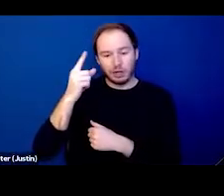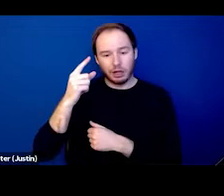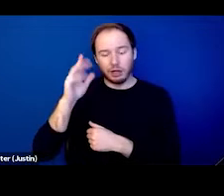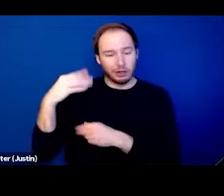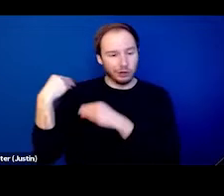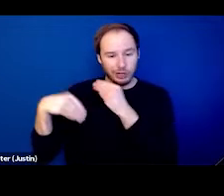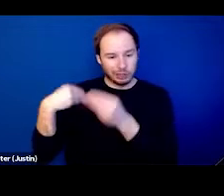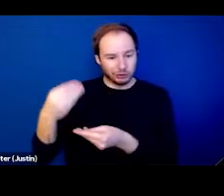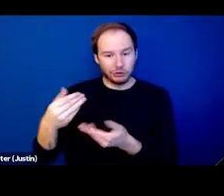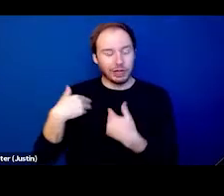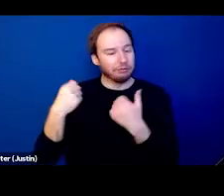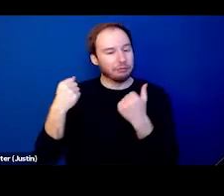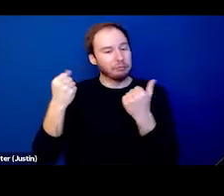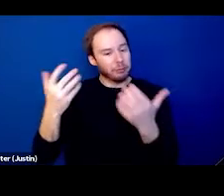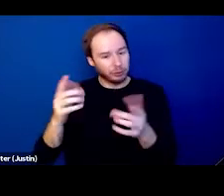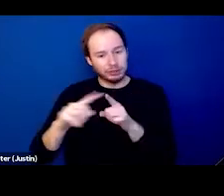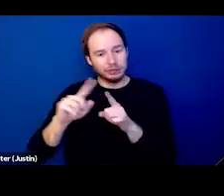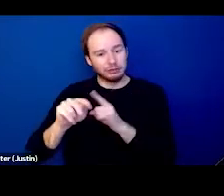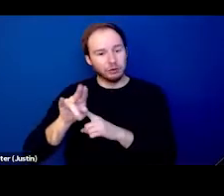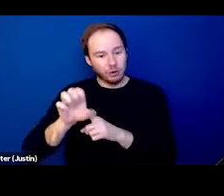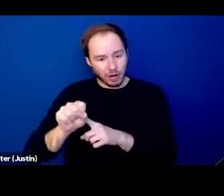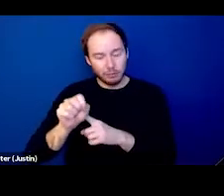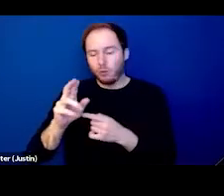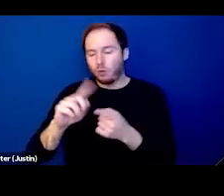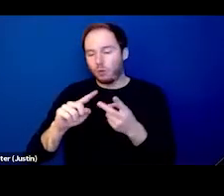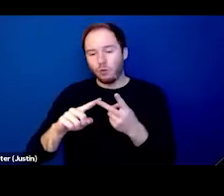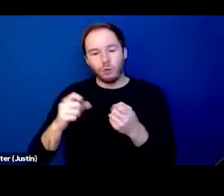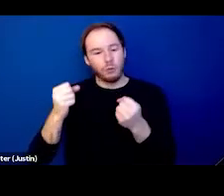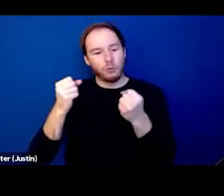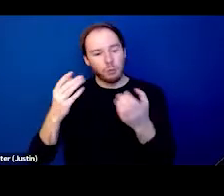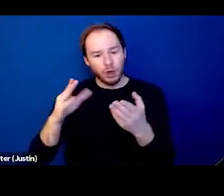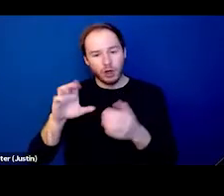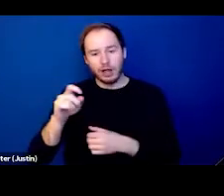is made up of multiple tribes, or they are multiethnic, multiracial.